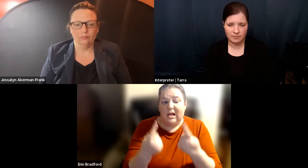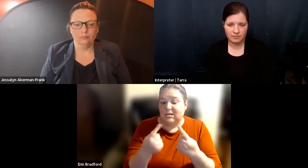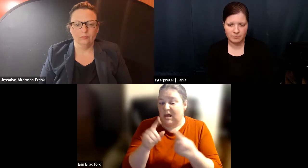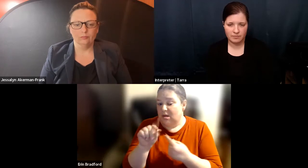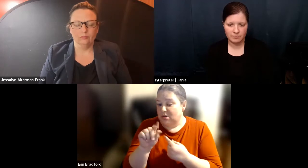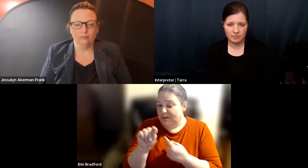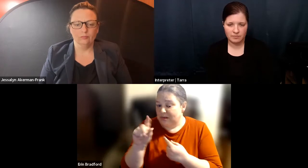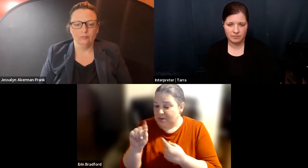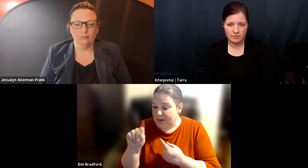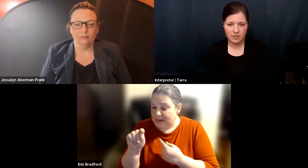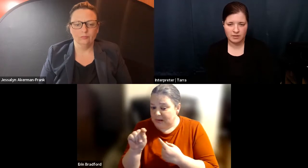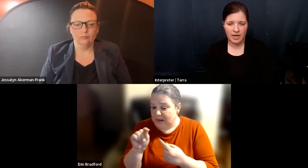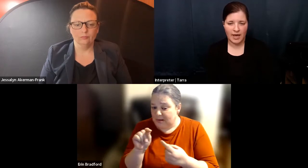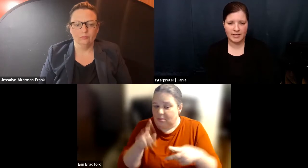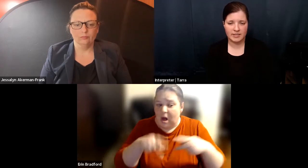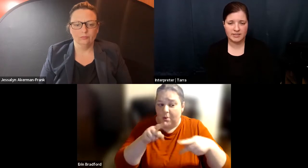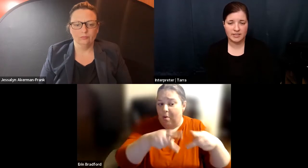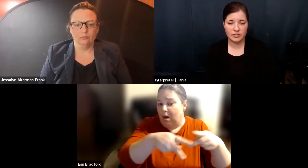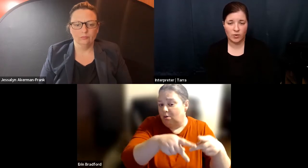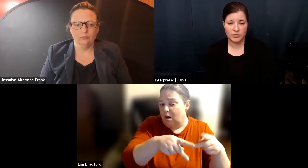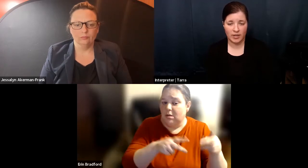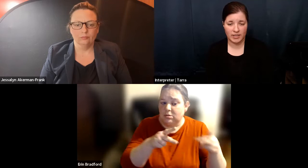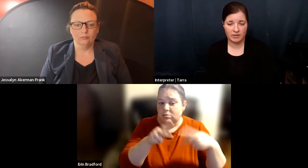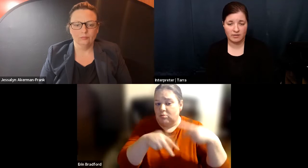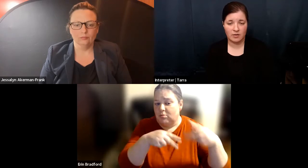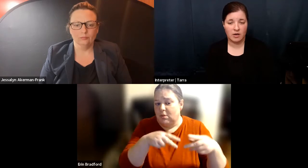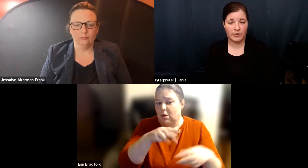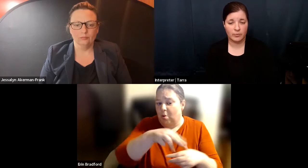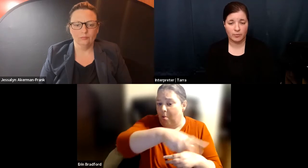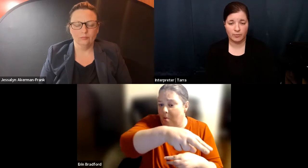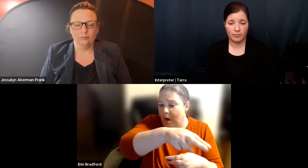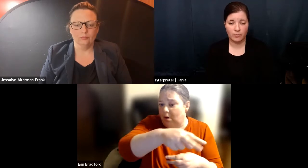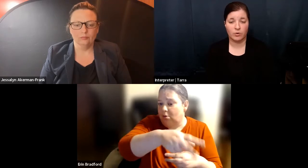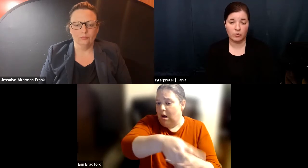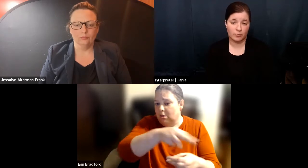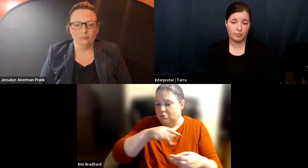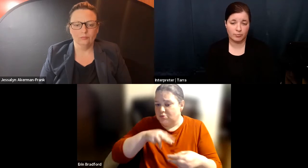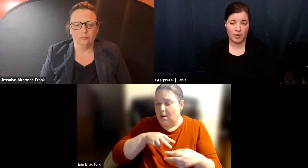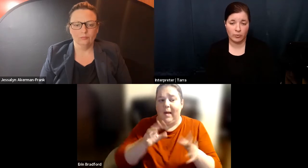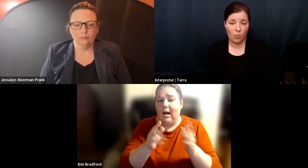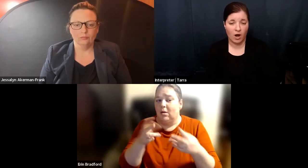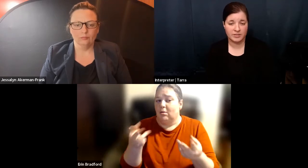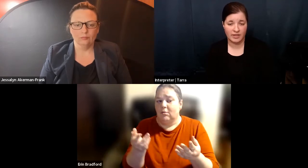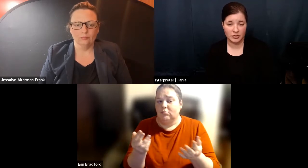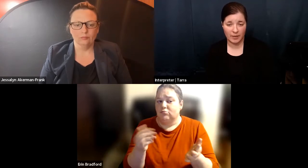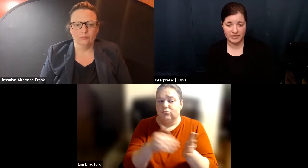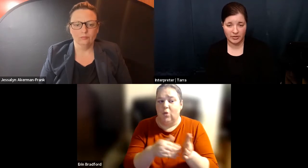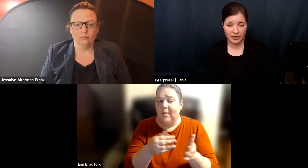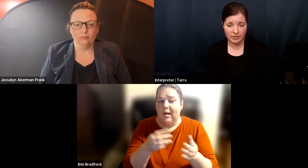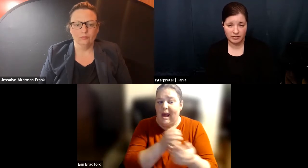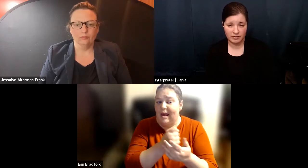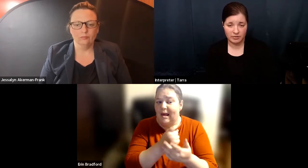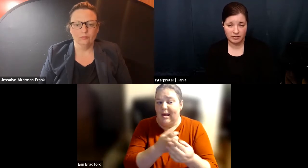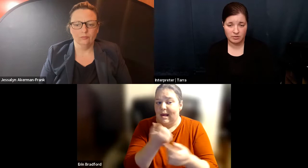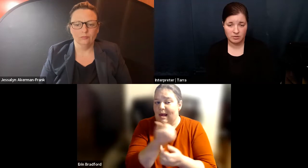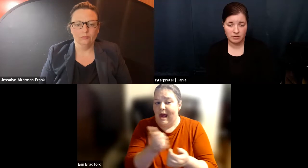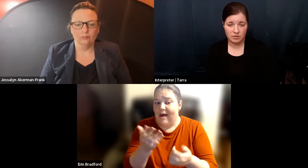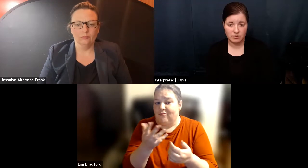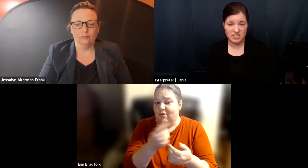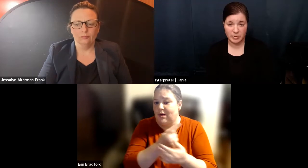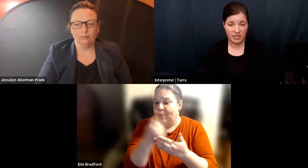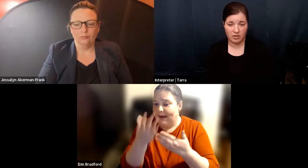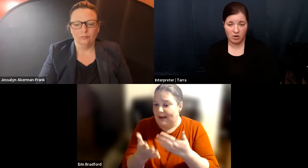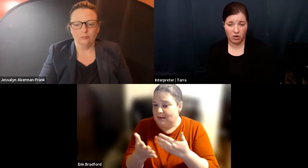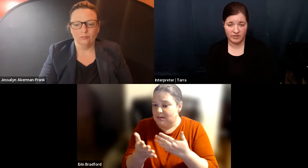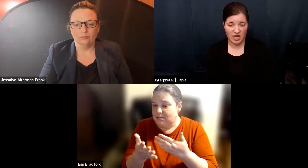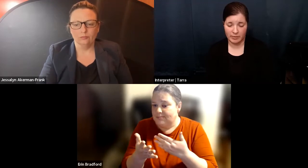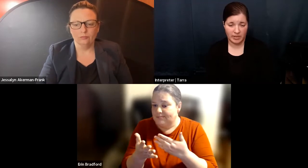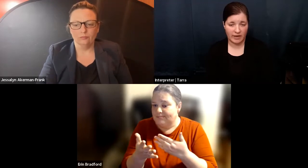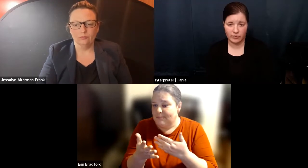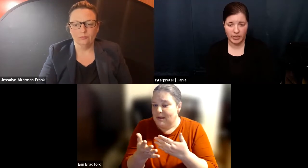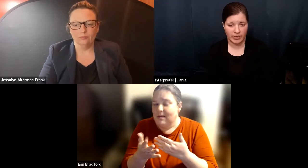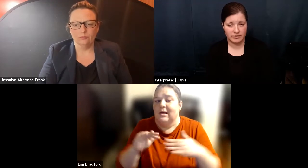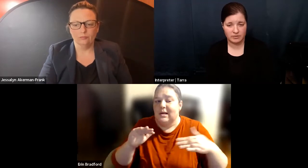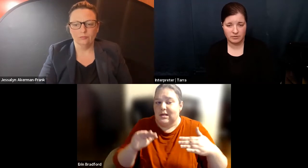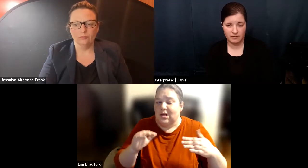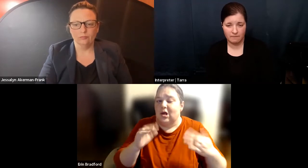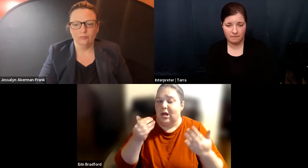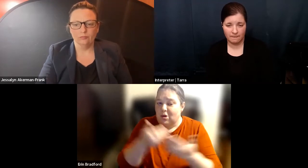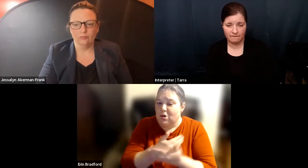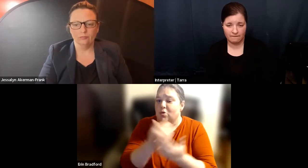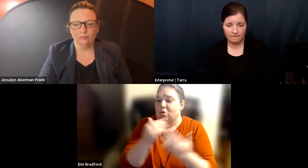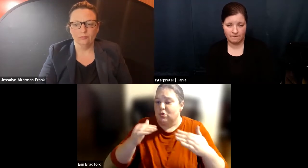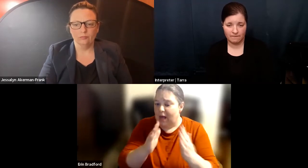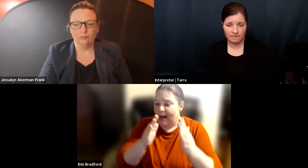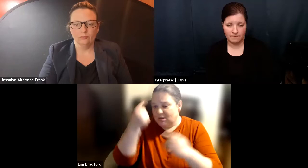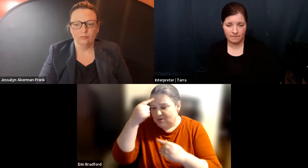And part of the reason that I love it is because it had a small shopping center just across the street.